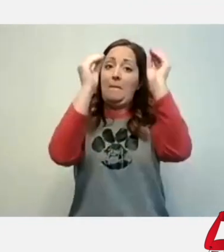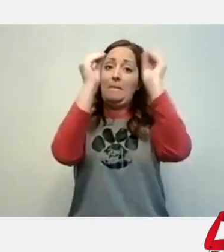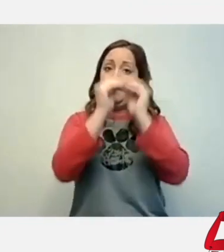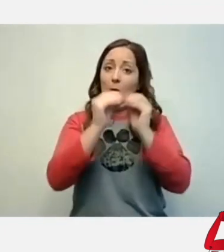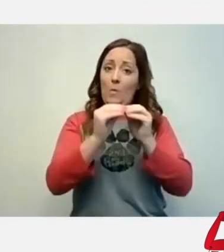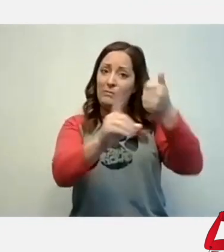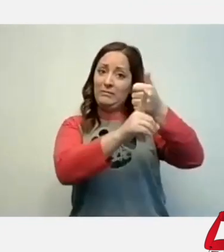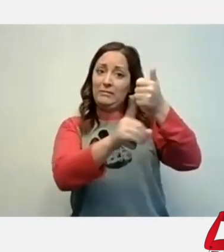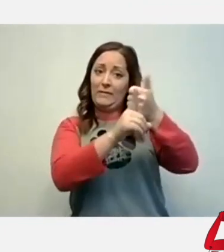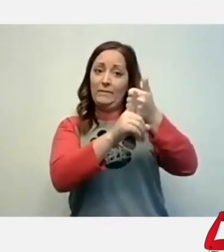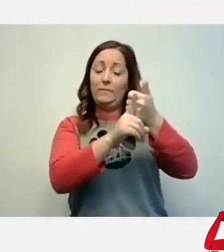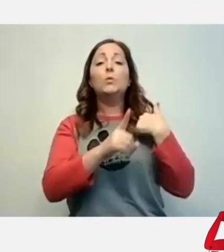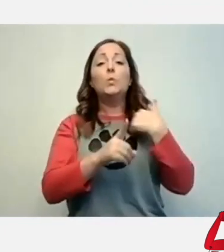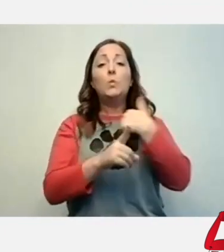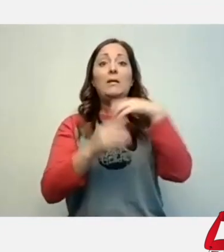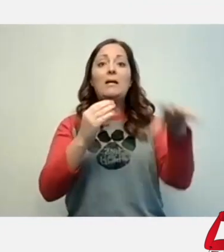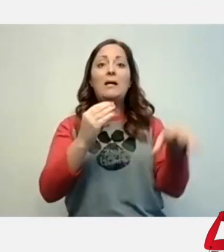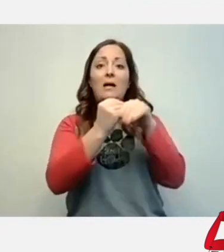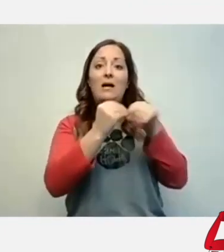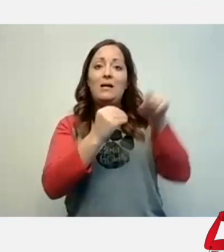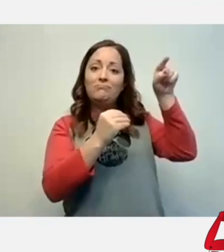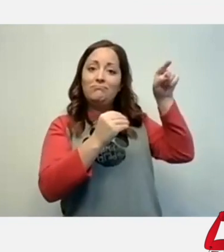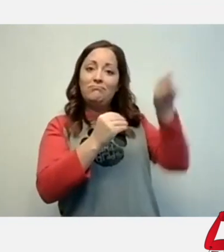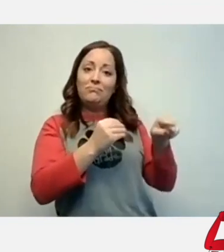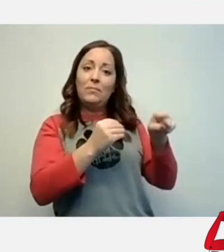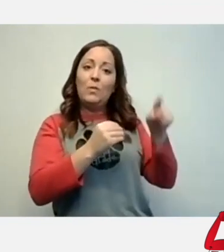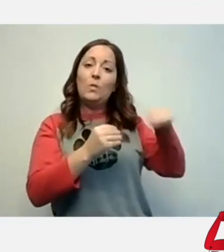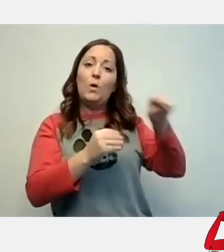You of course can add more channels to fit your own needs,